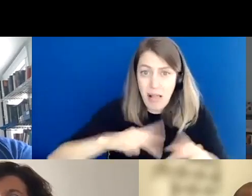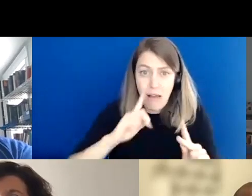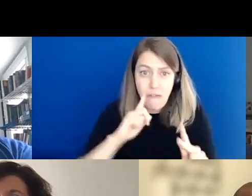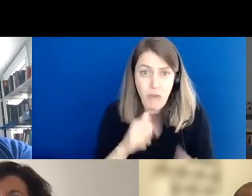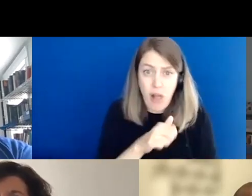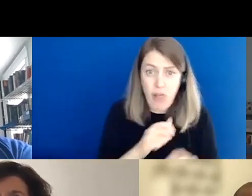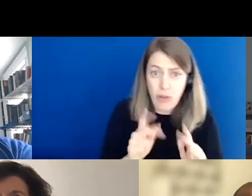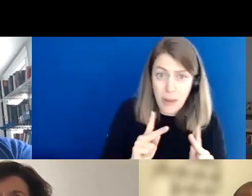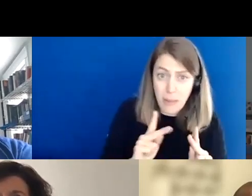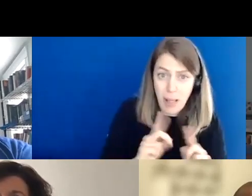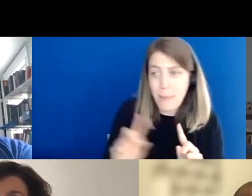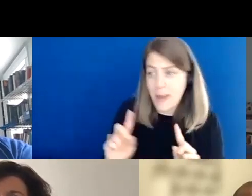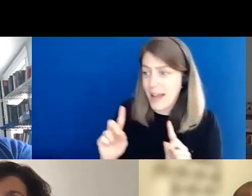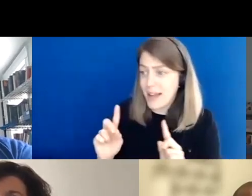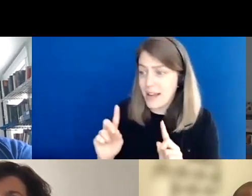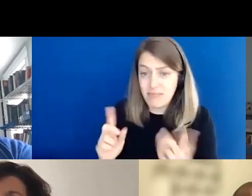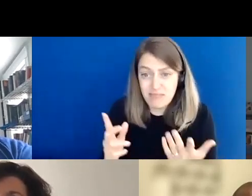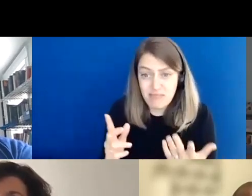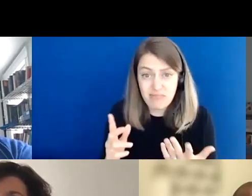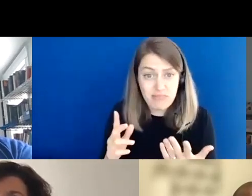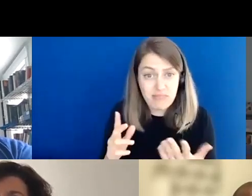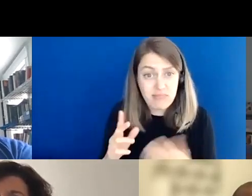political prisoners or even convicted terrorists,